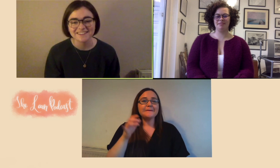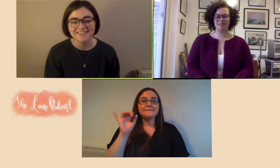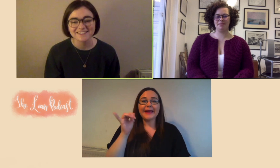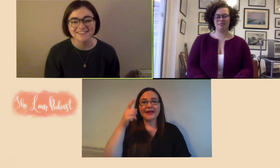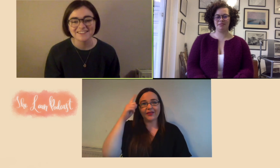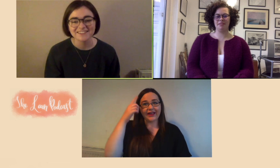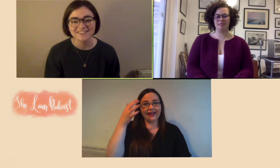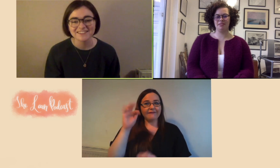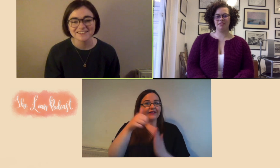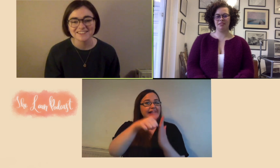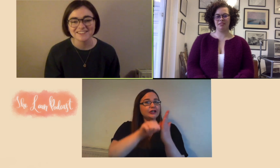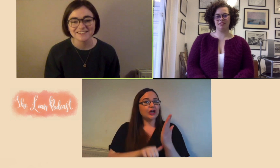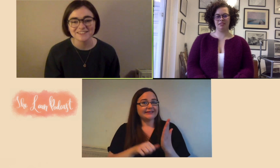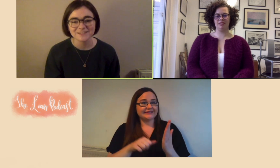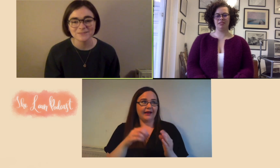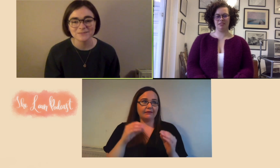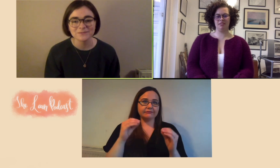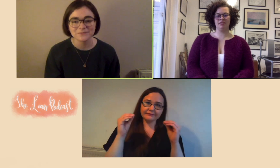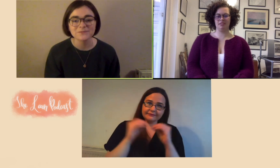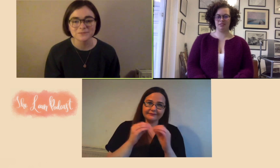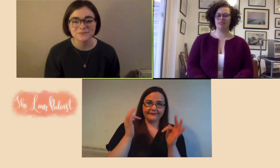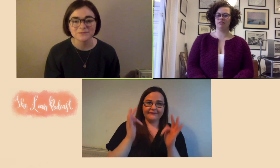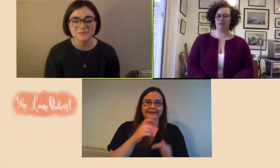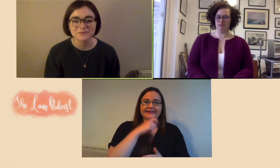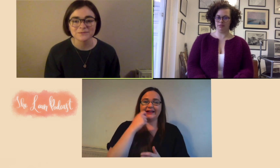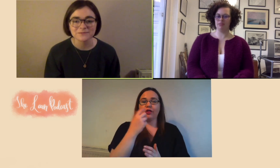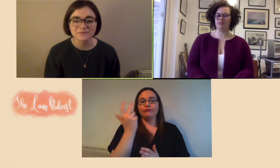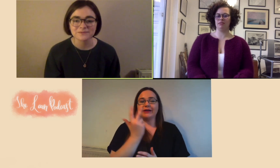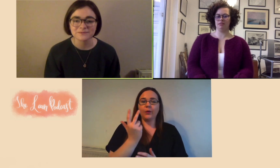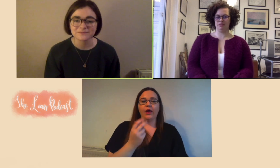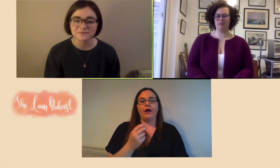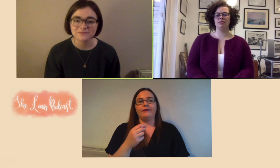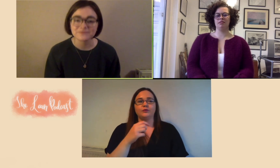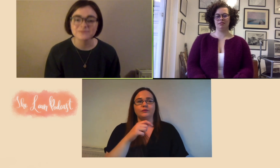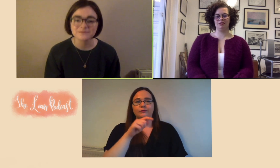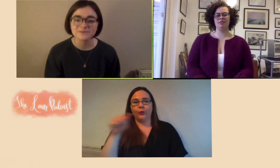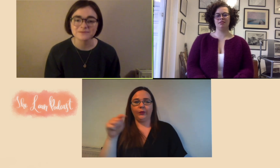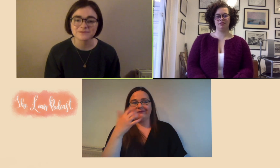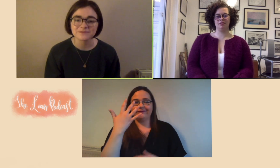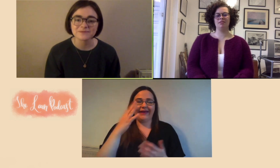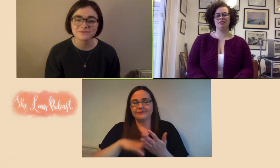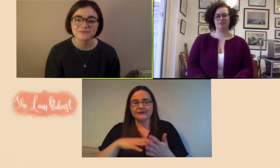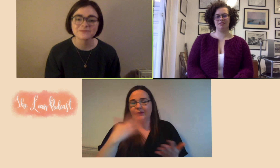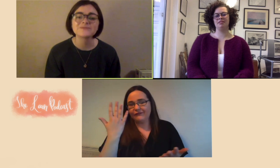but I definitely think if it was something on an agenda that at three o'clock until three o five,